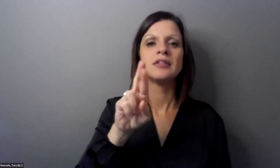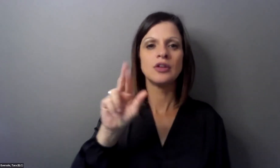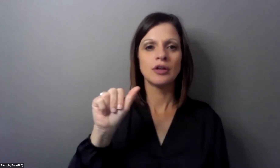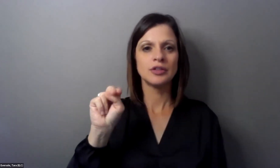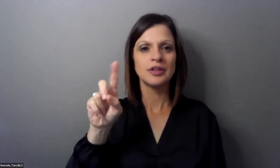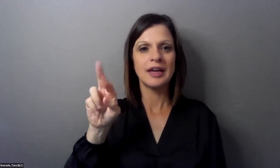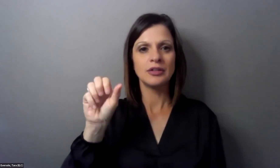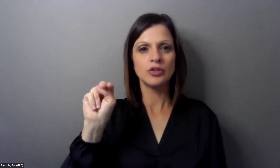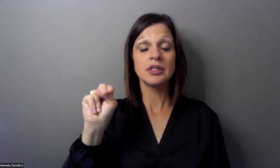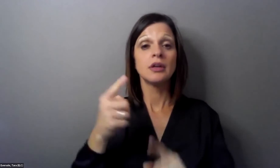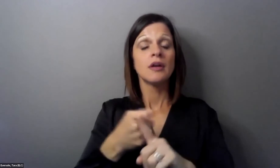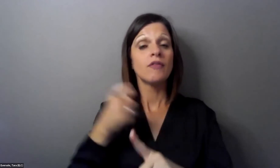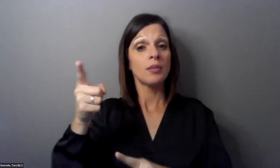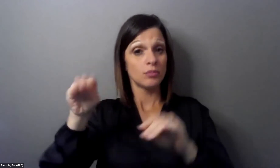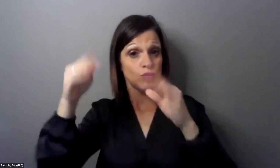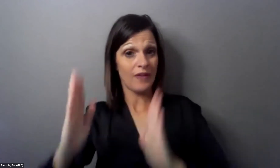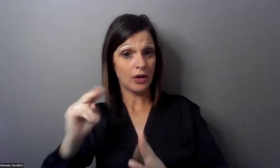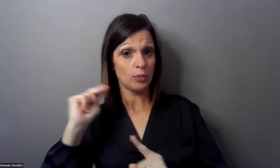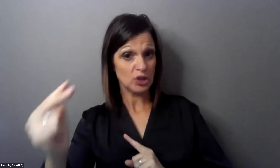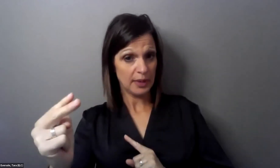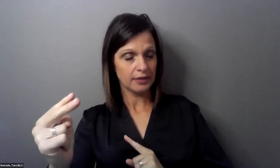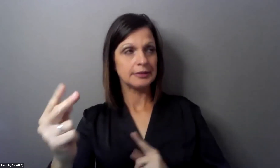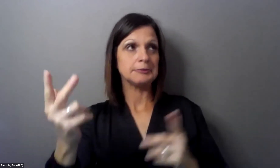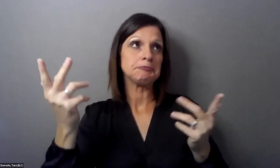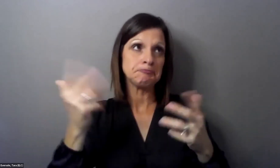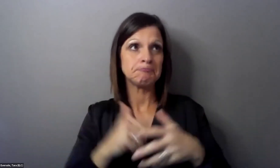I would say that successful stigma reduction,